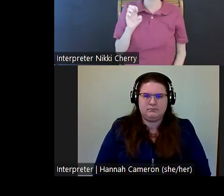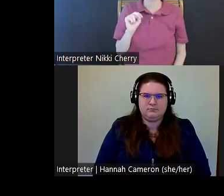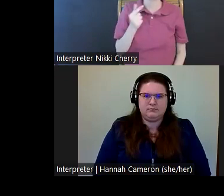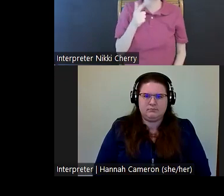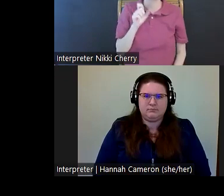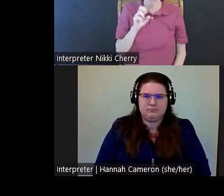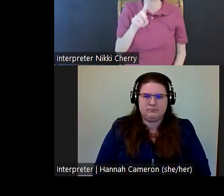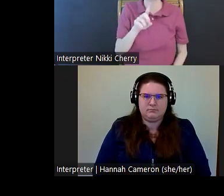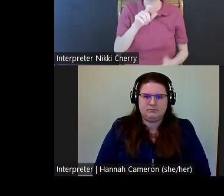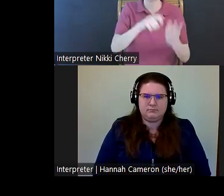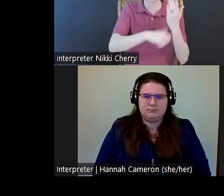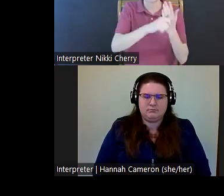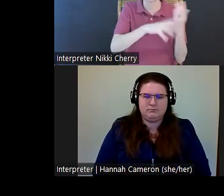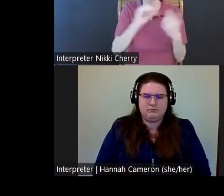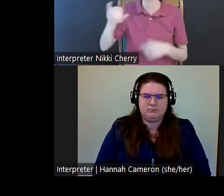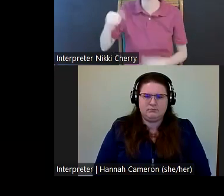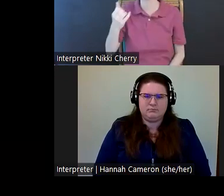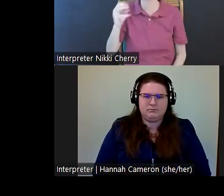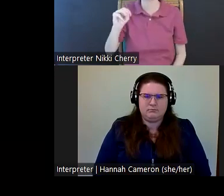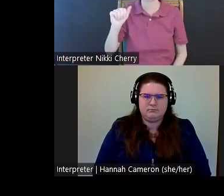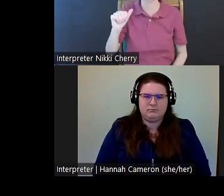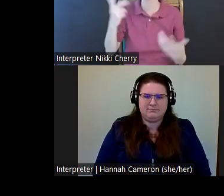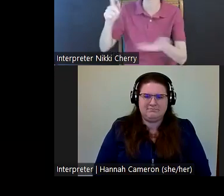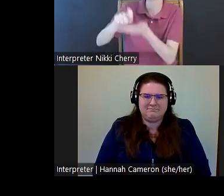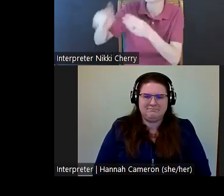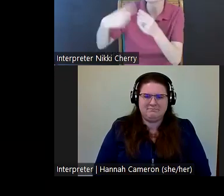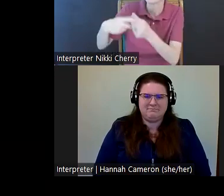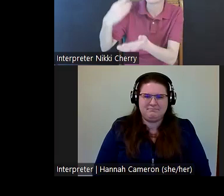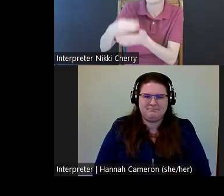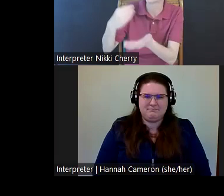attention write about money and put it in the Wall Street Journal uh you know it'll